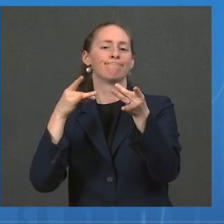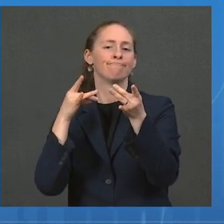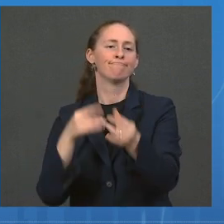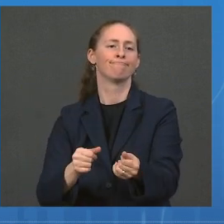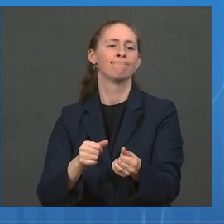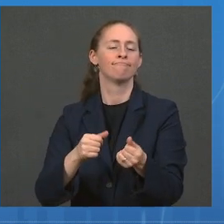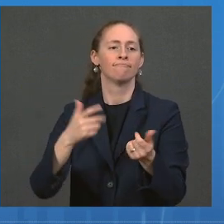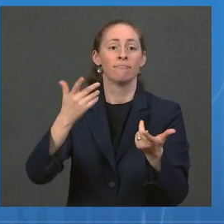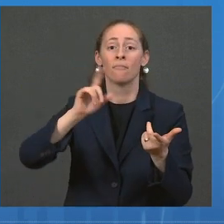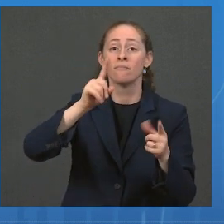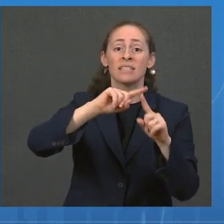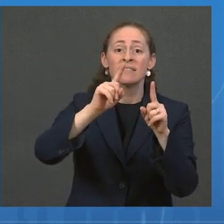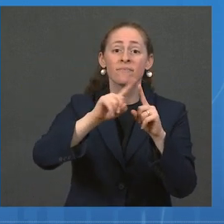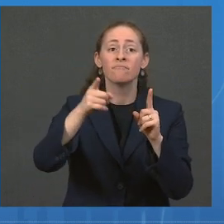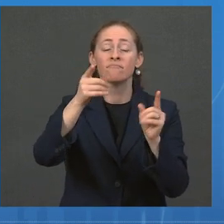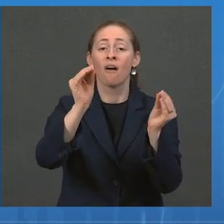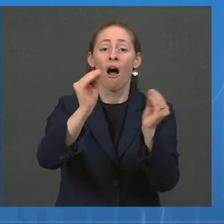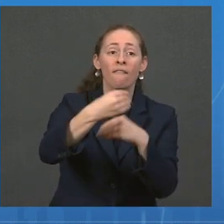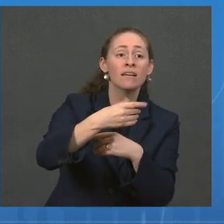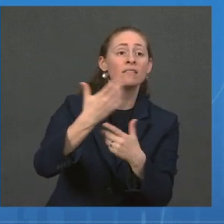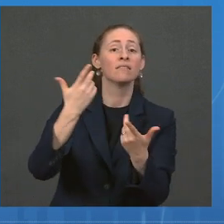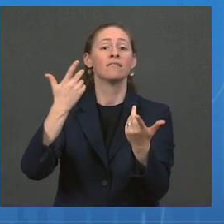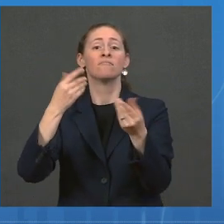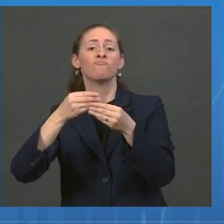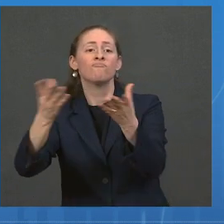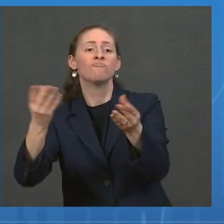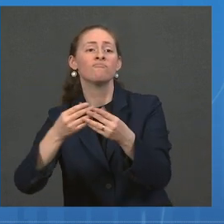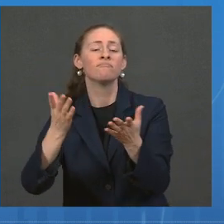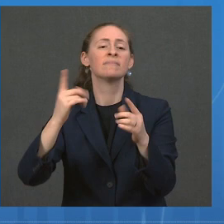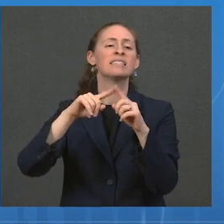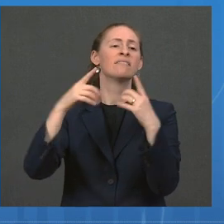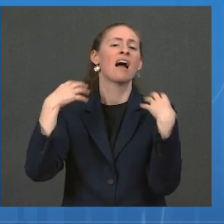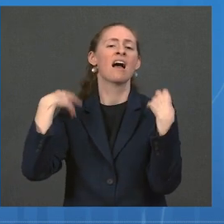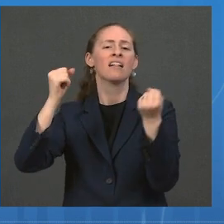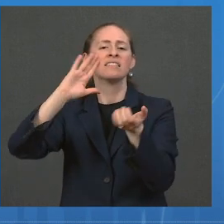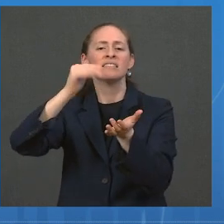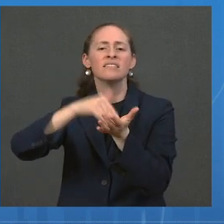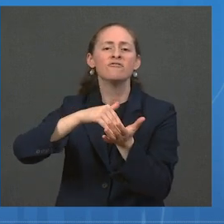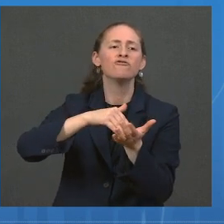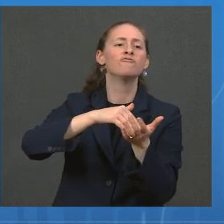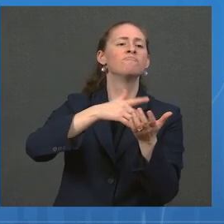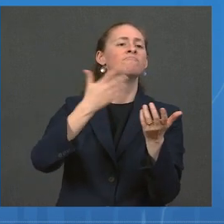schools, rural health clinics, pharmacies, and children's hospitals. And we'll work, as Dr. Murthy said,